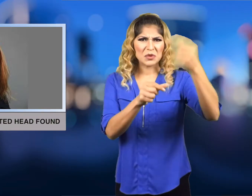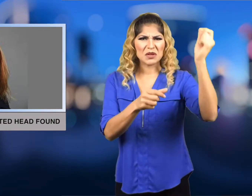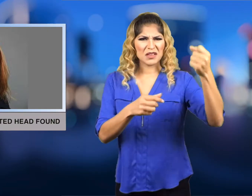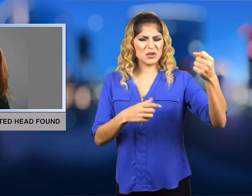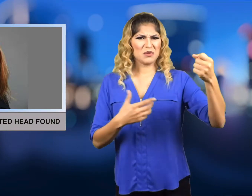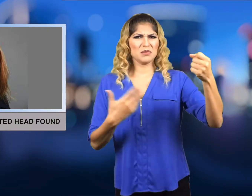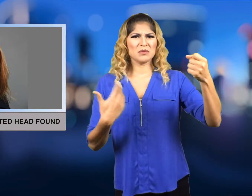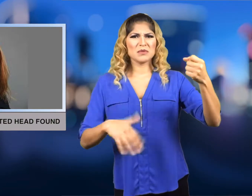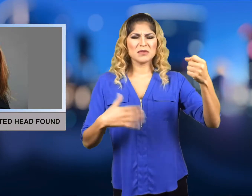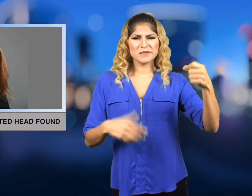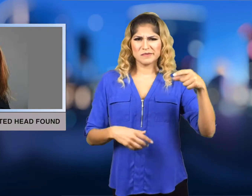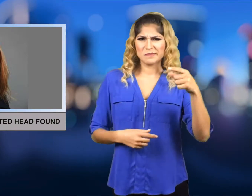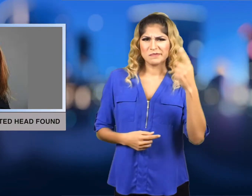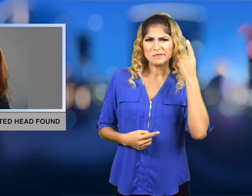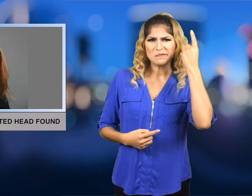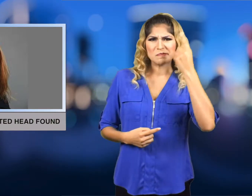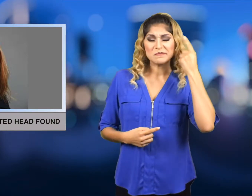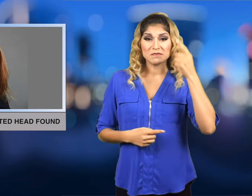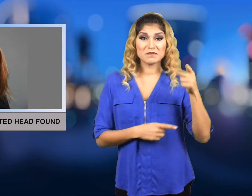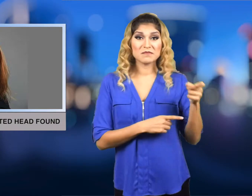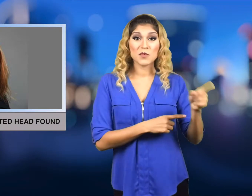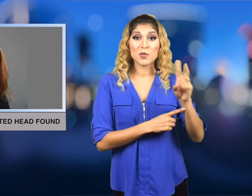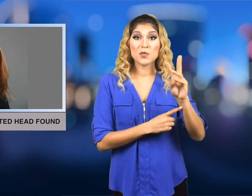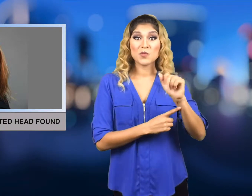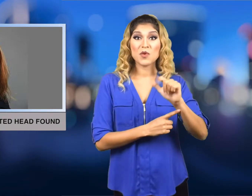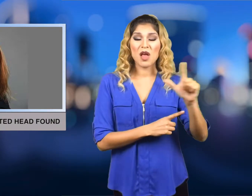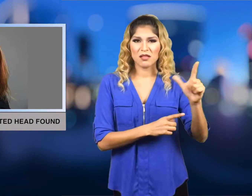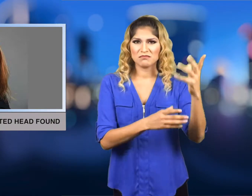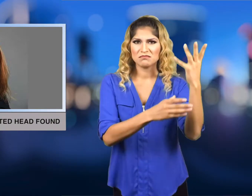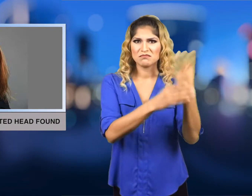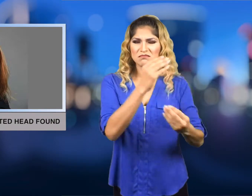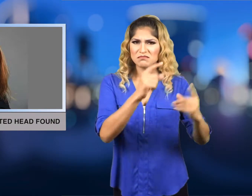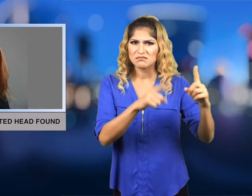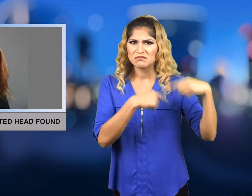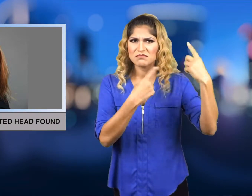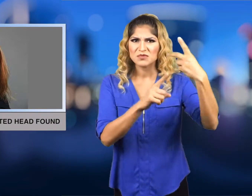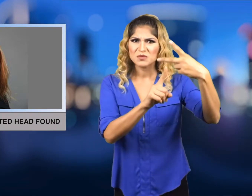Wall had been missing for about two months. She was